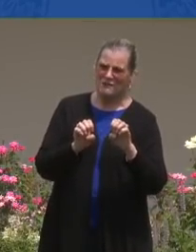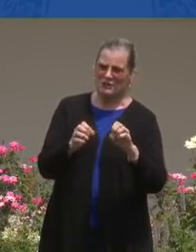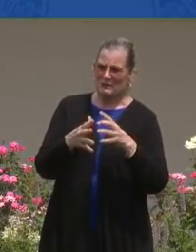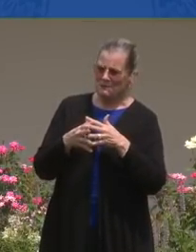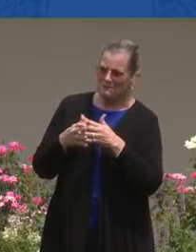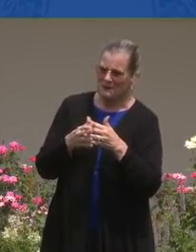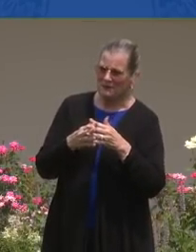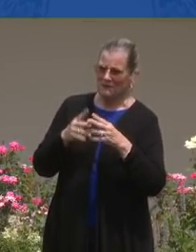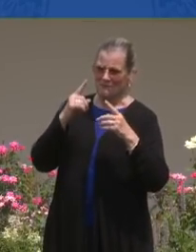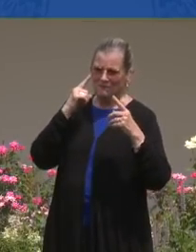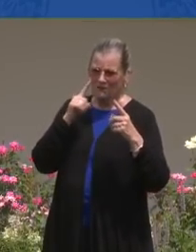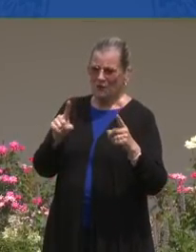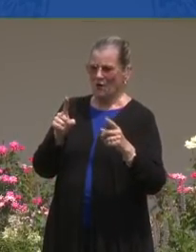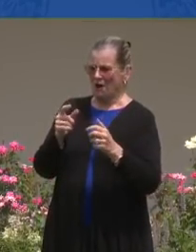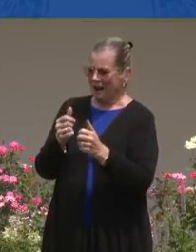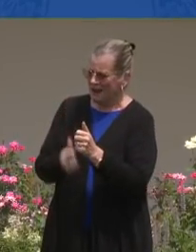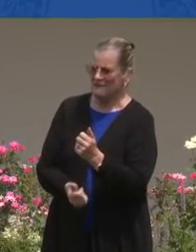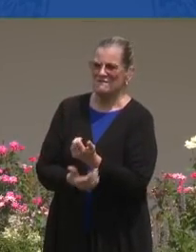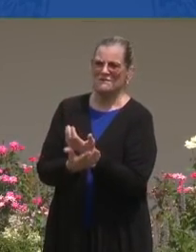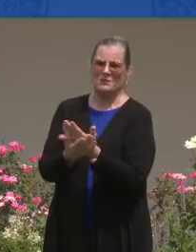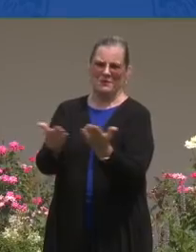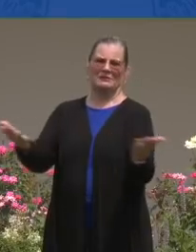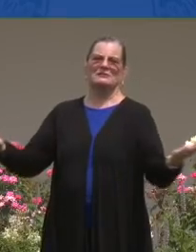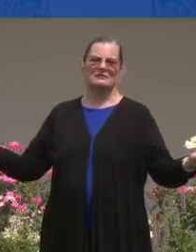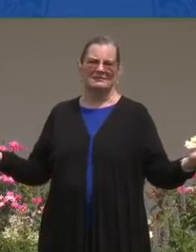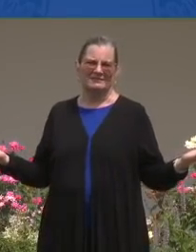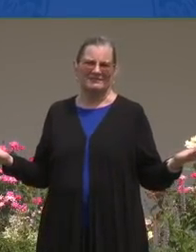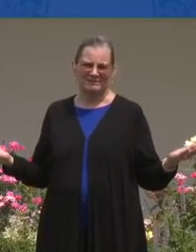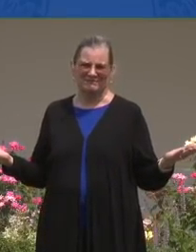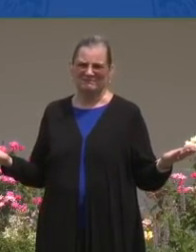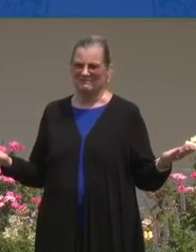you courageous advocates who led the way 31 years ago,